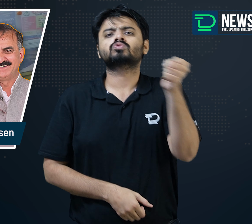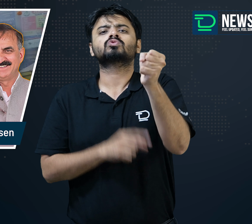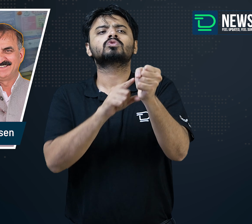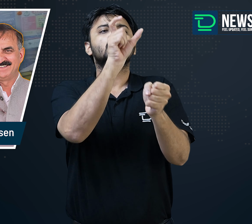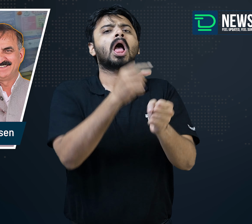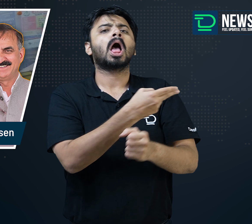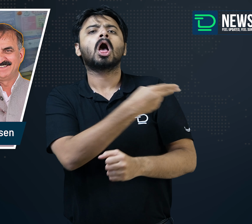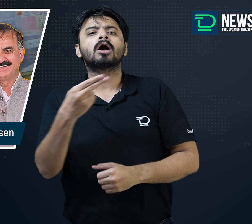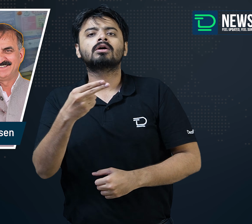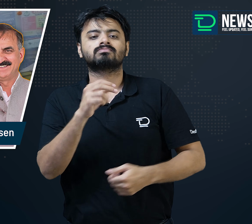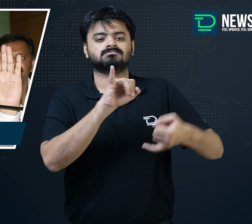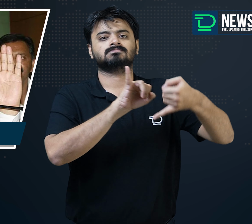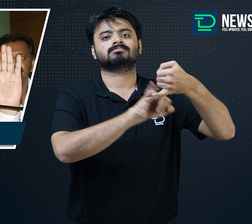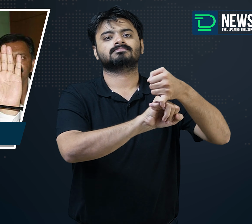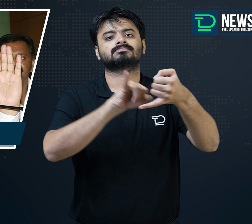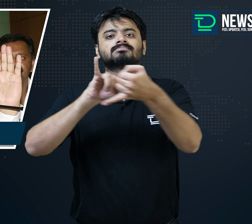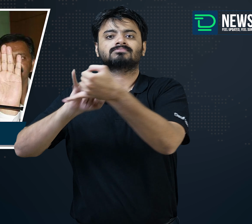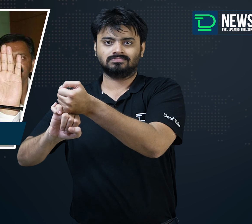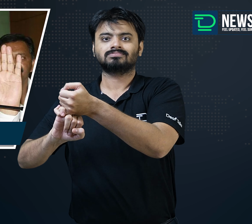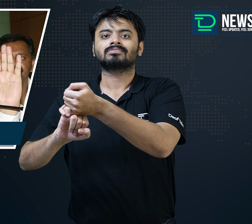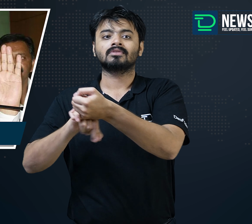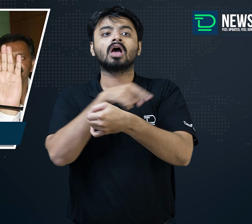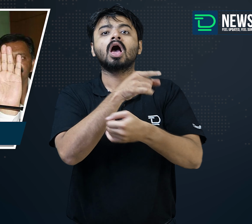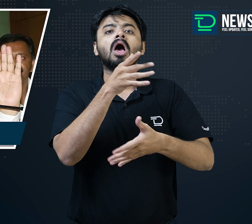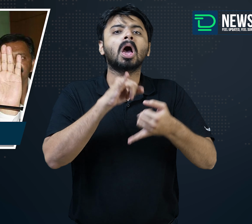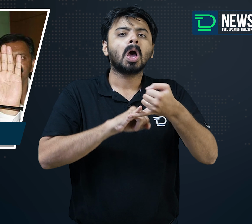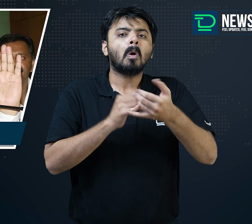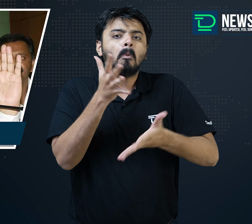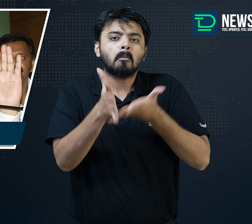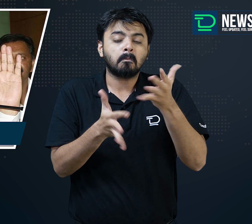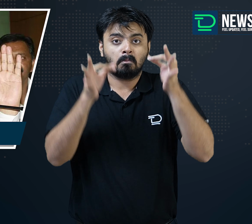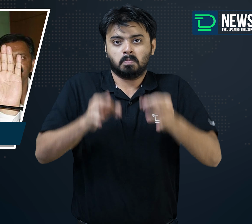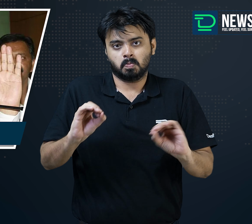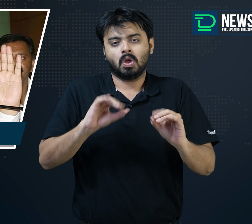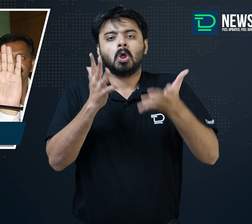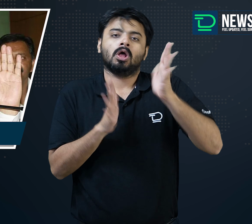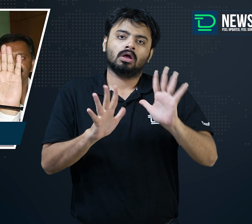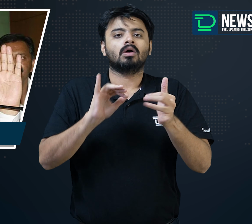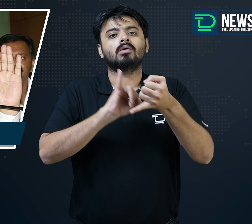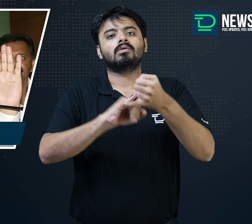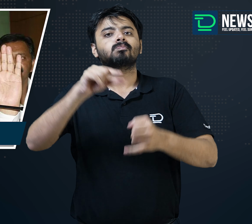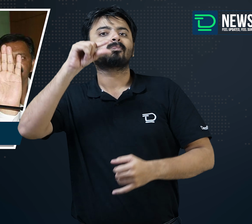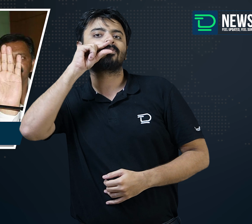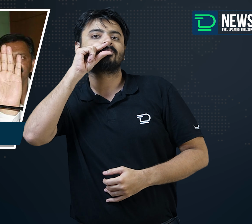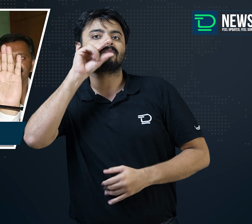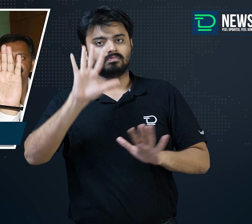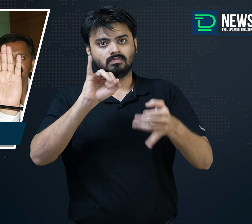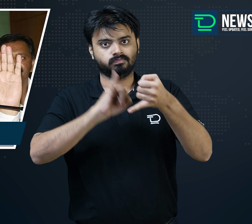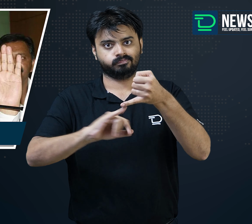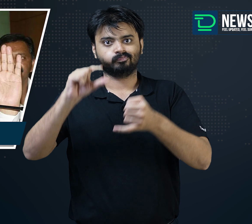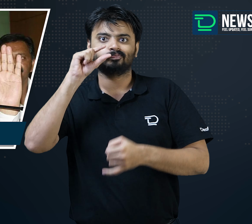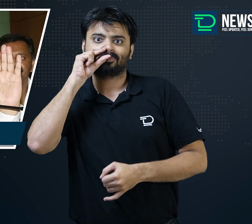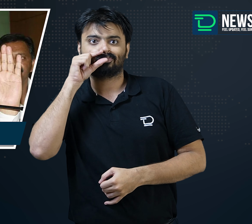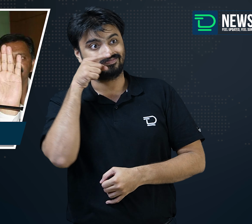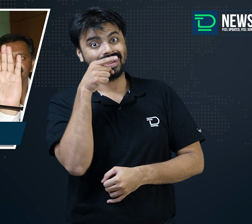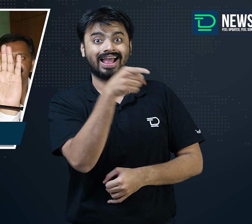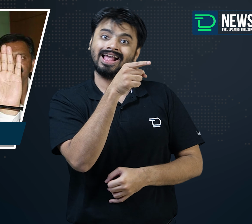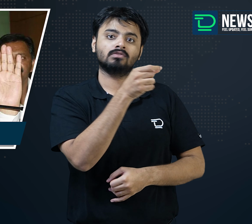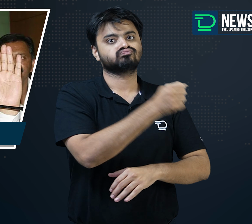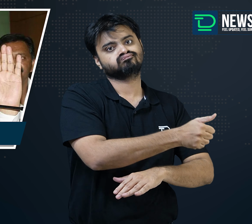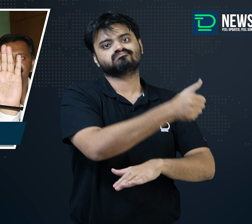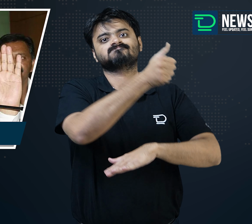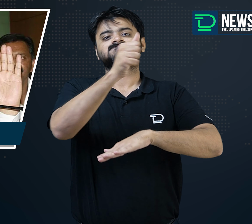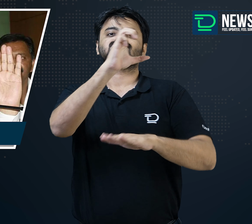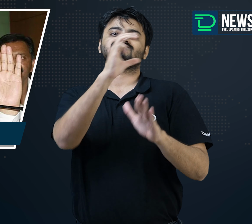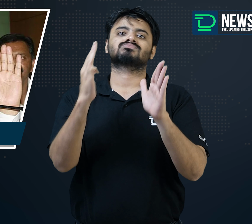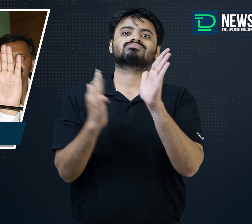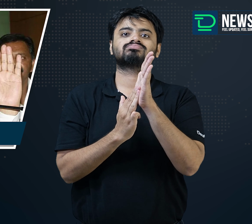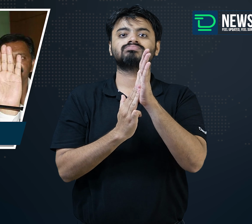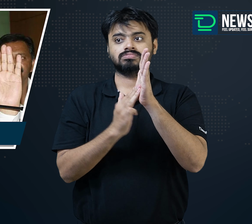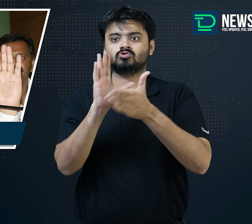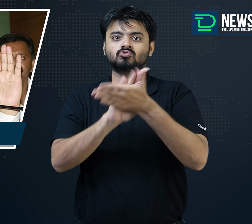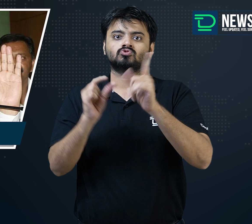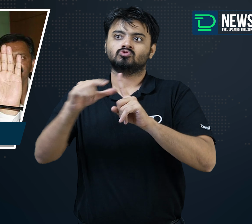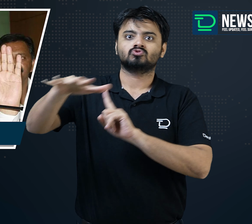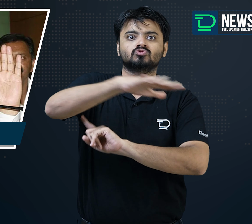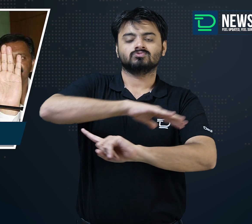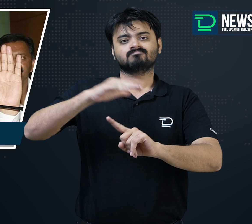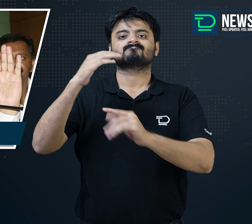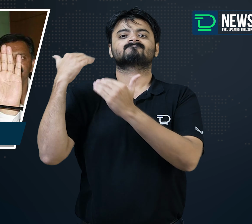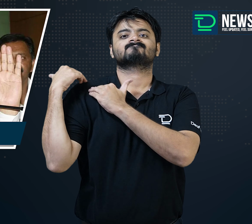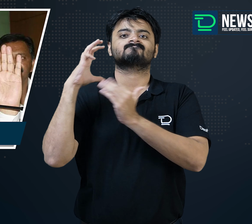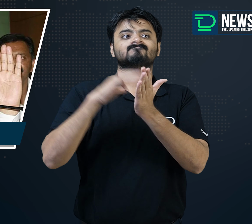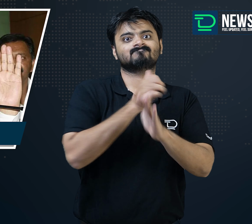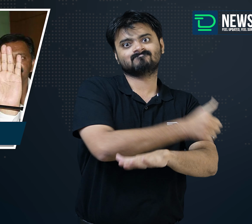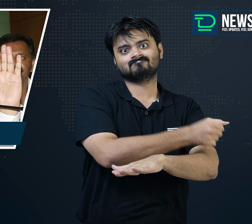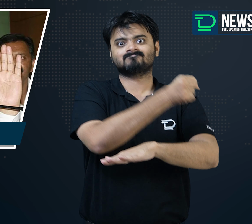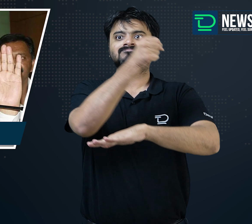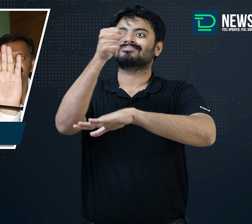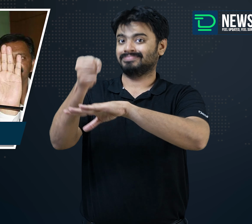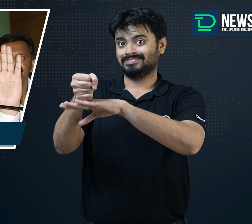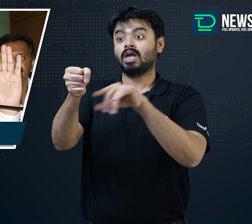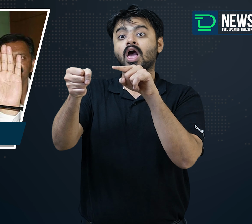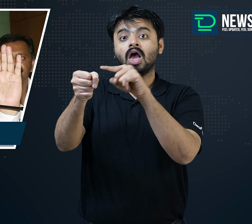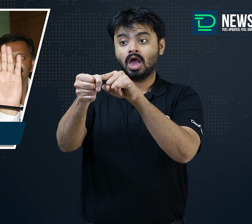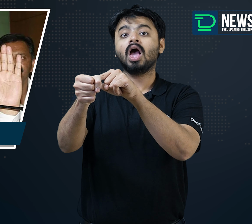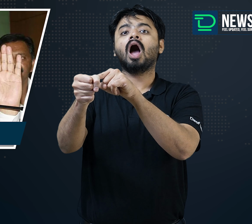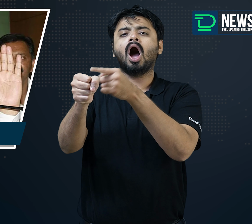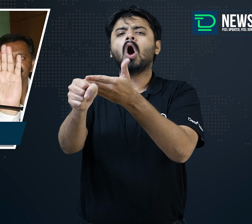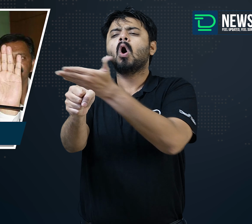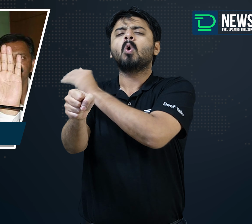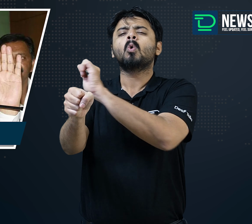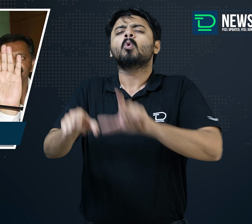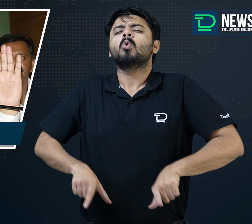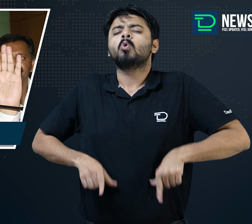In this meeting, Sukhwinder Singh, who has assumed the post of Chief Minister,